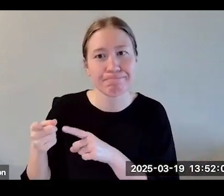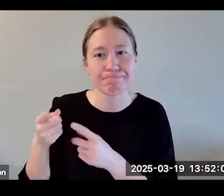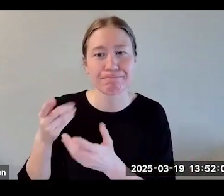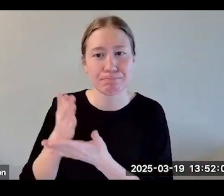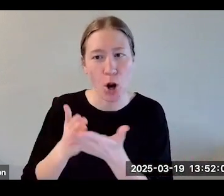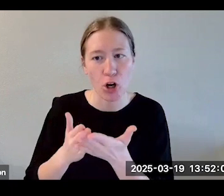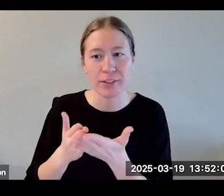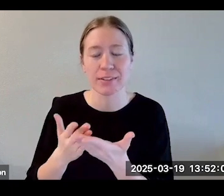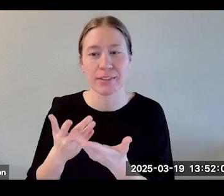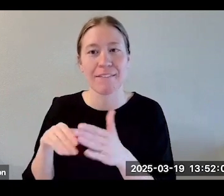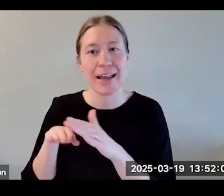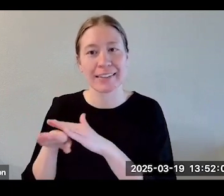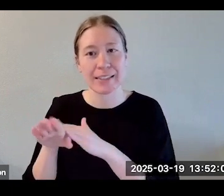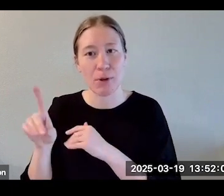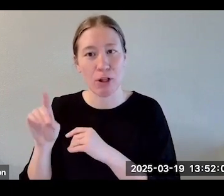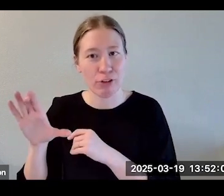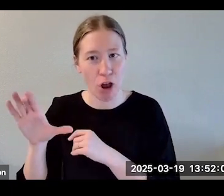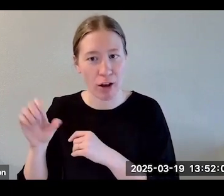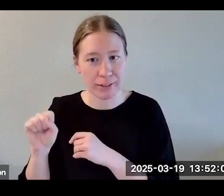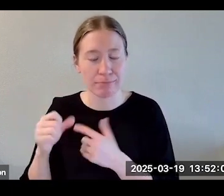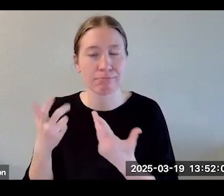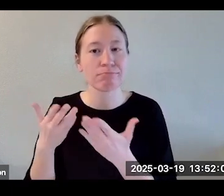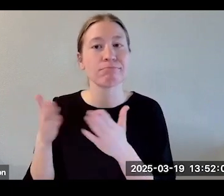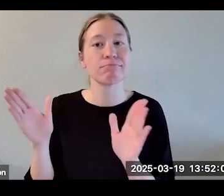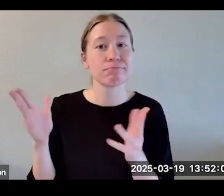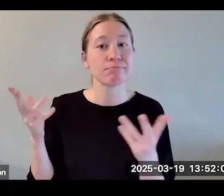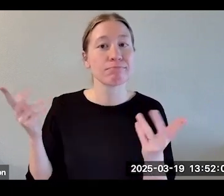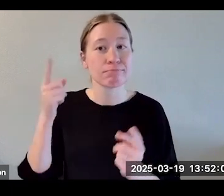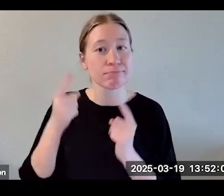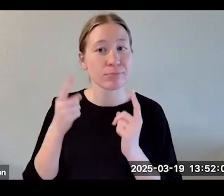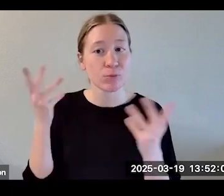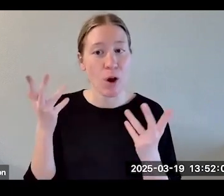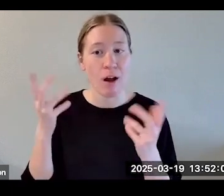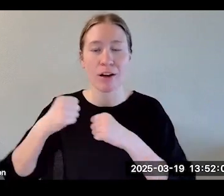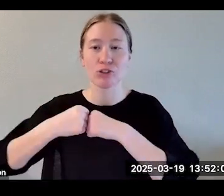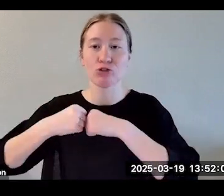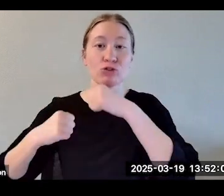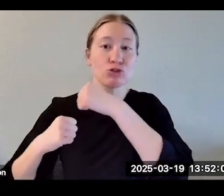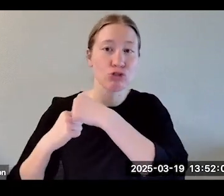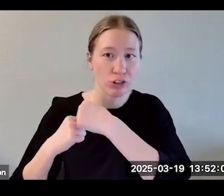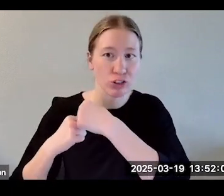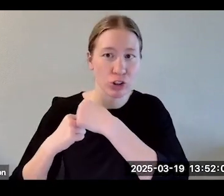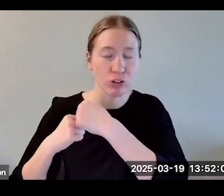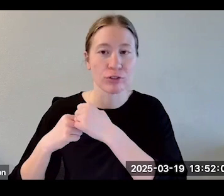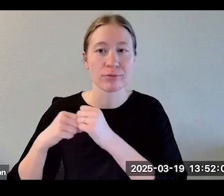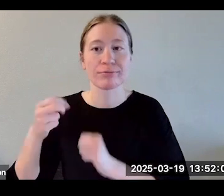to those general accessibility considerations. You should think about your structure, such as through headings and lists.